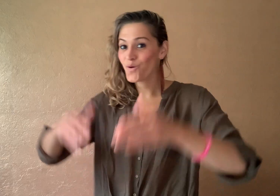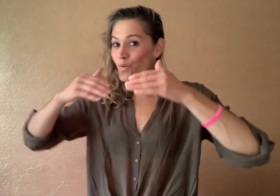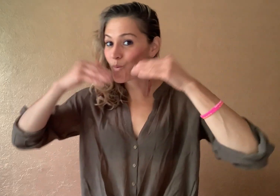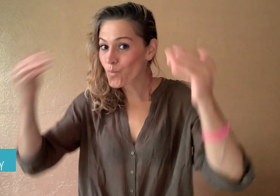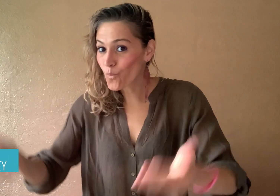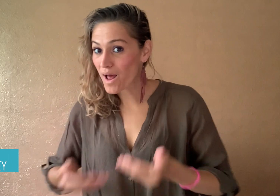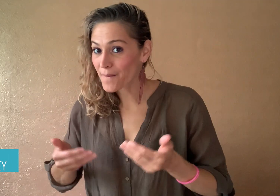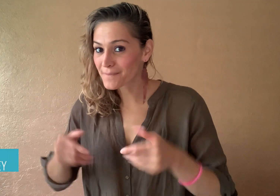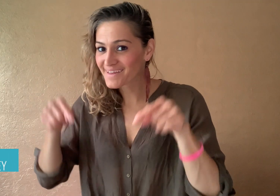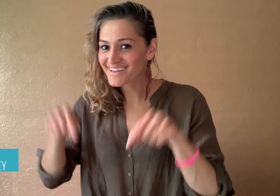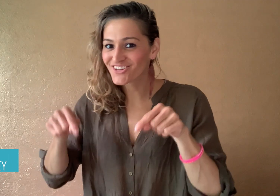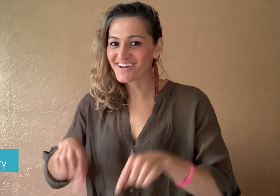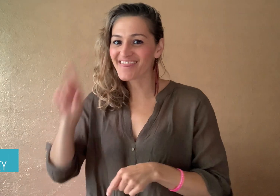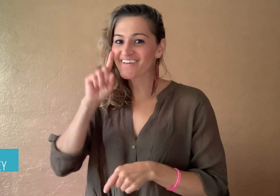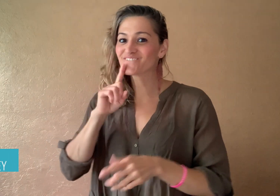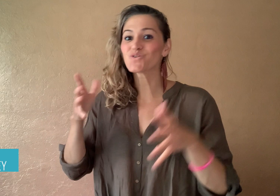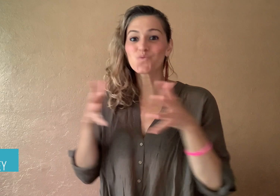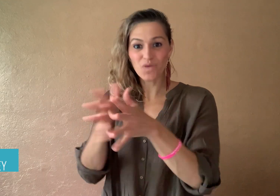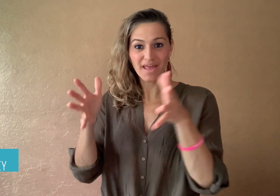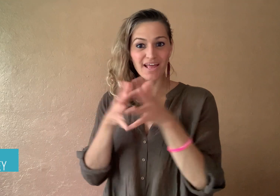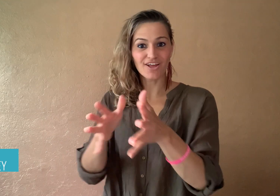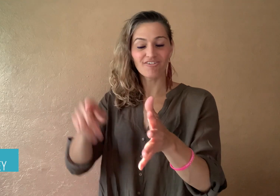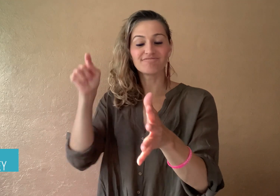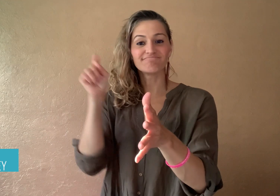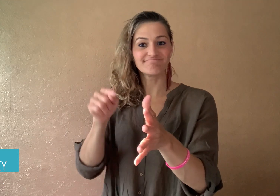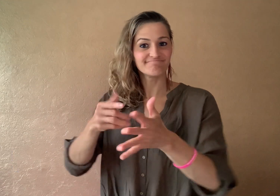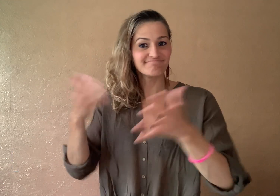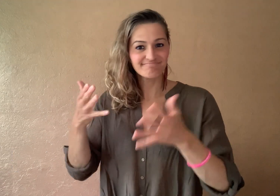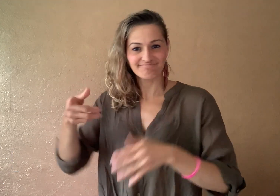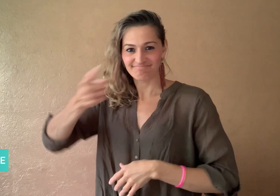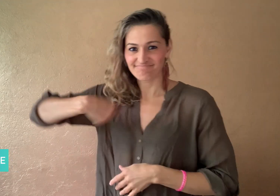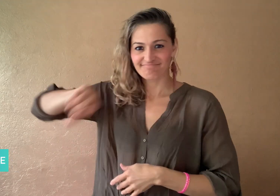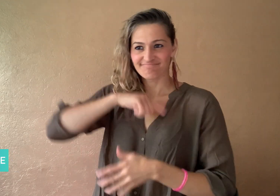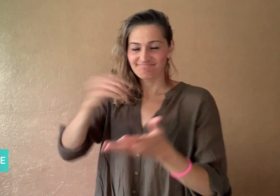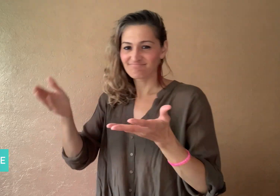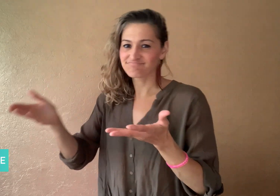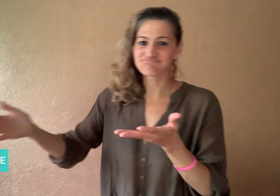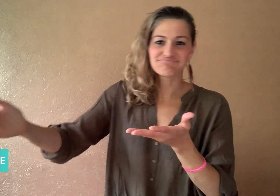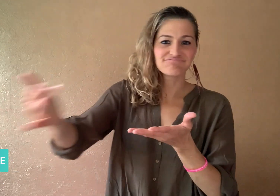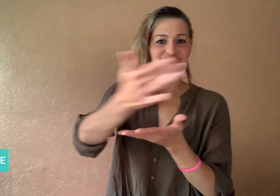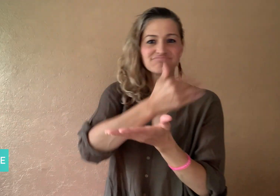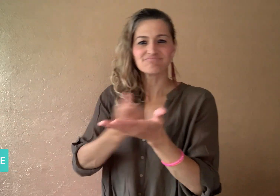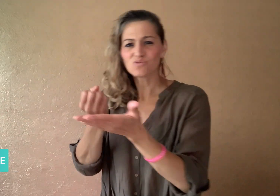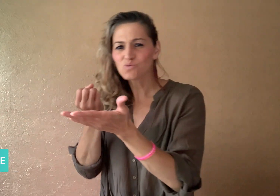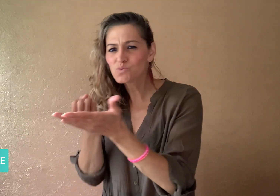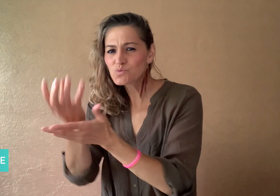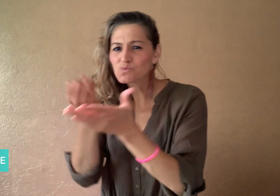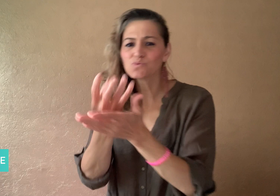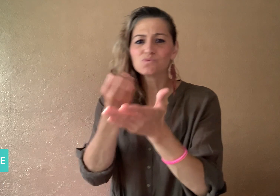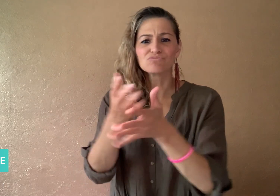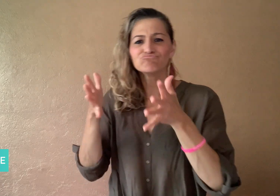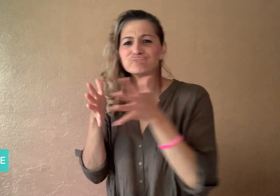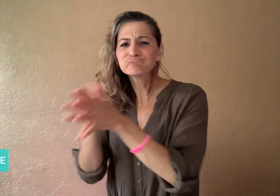Welcome to DeafWire where we share news